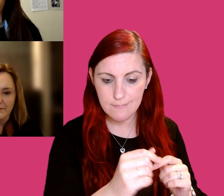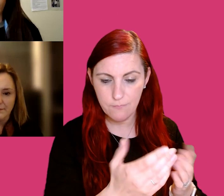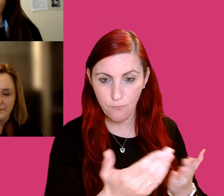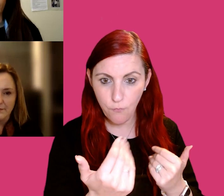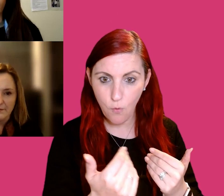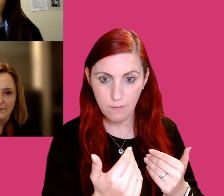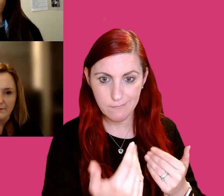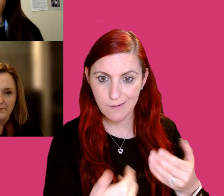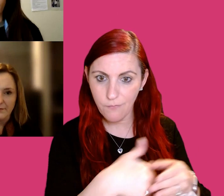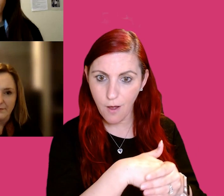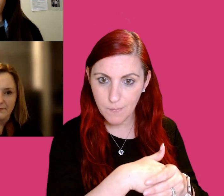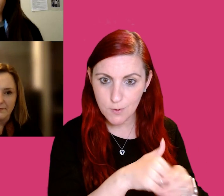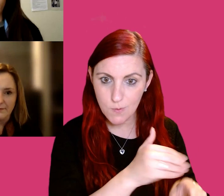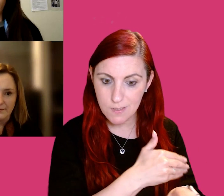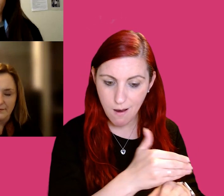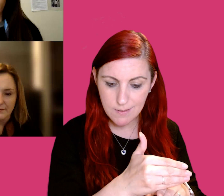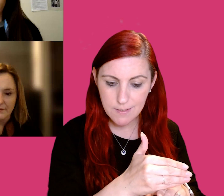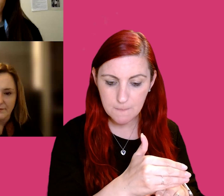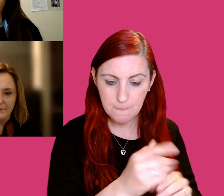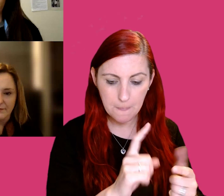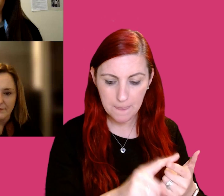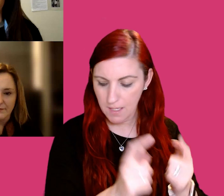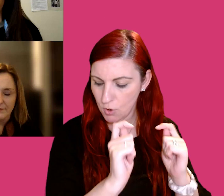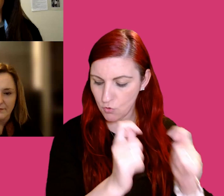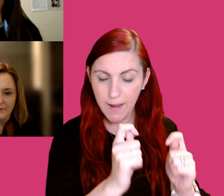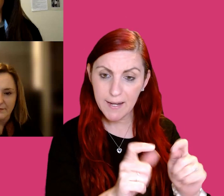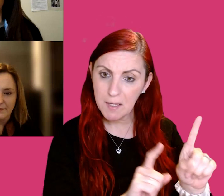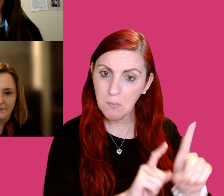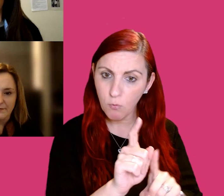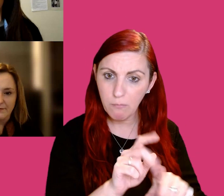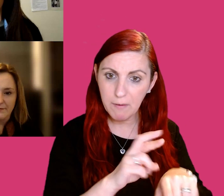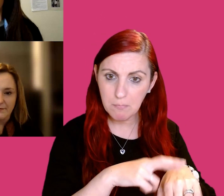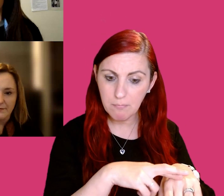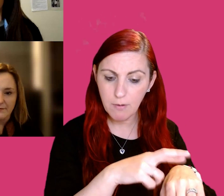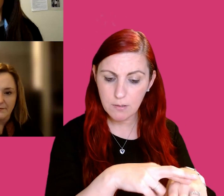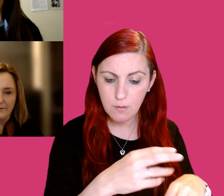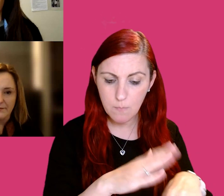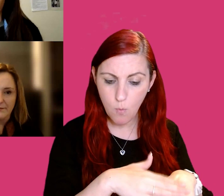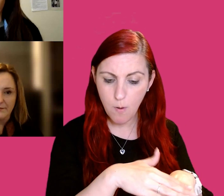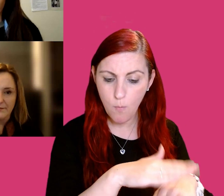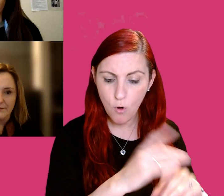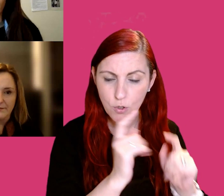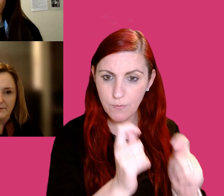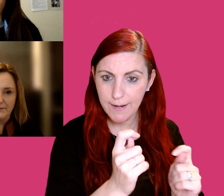involvement off the ground training is improving all the time there's training available nationally